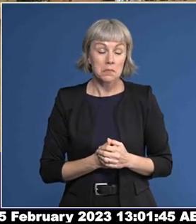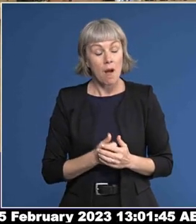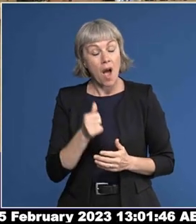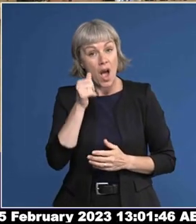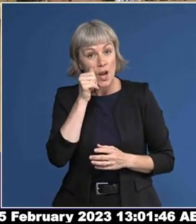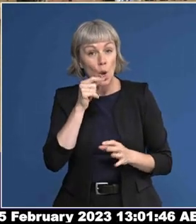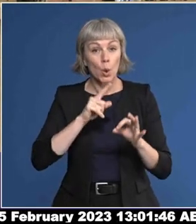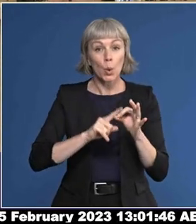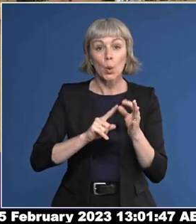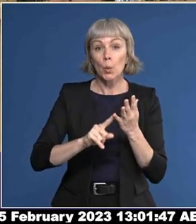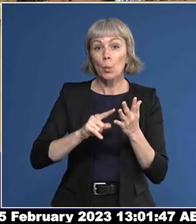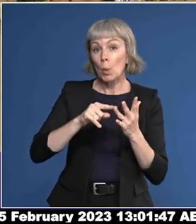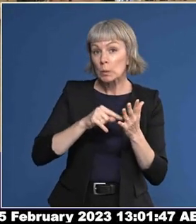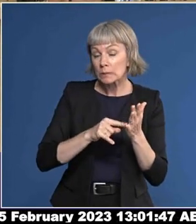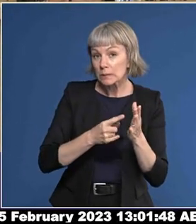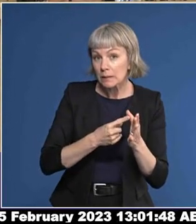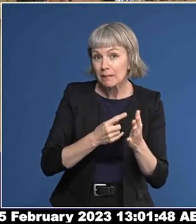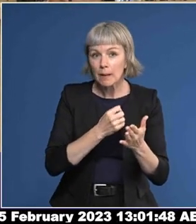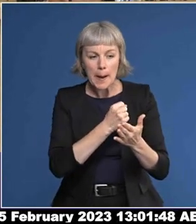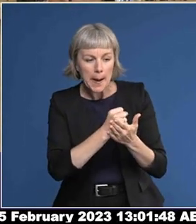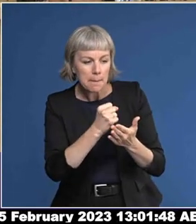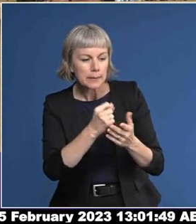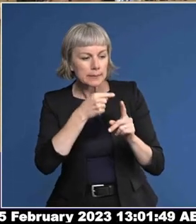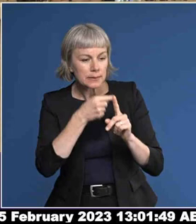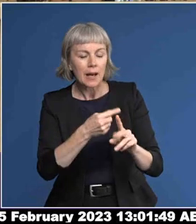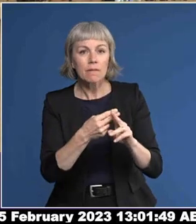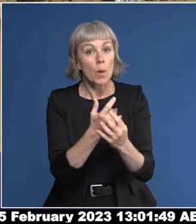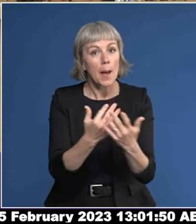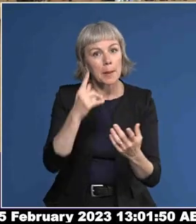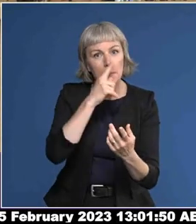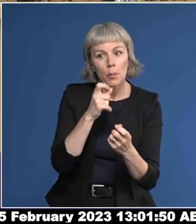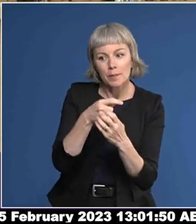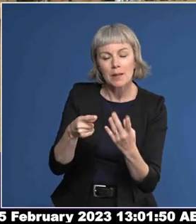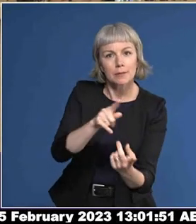an excellent opportunity to compel organisations like ours to ensure that we